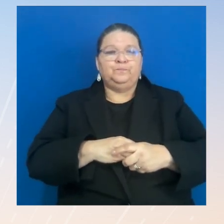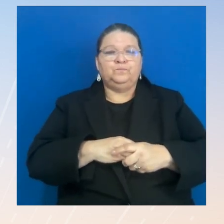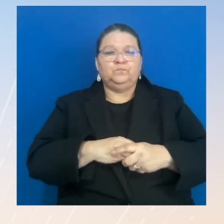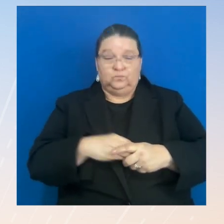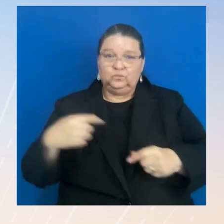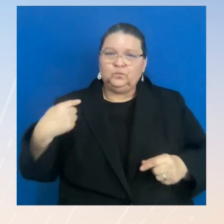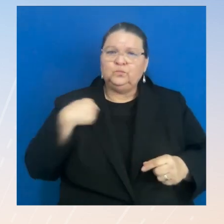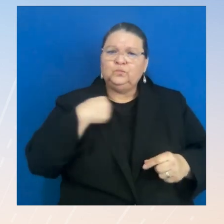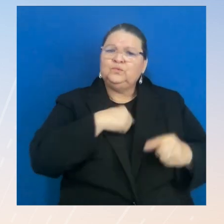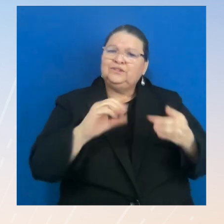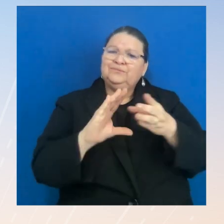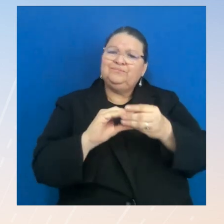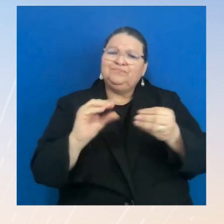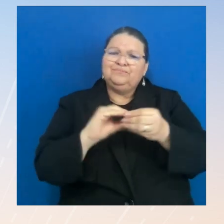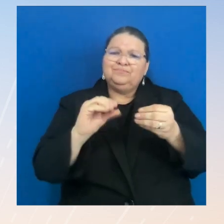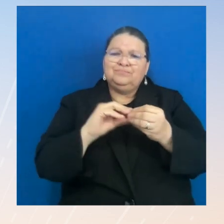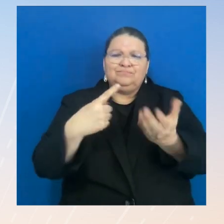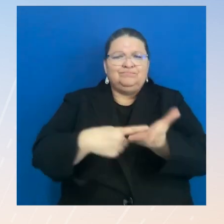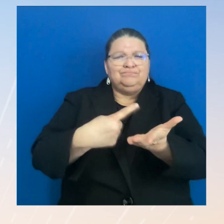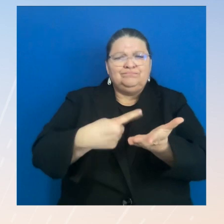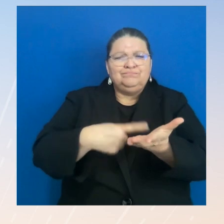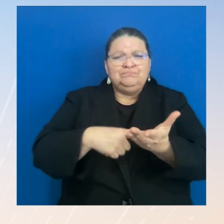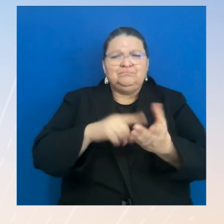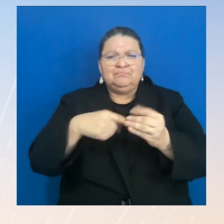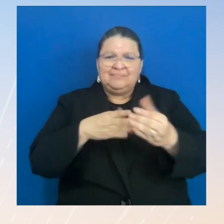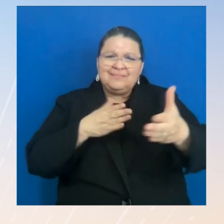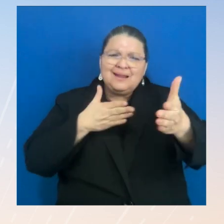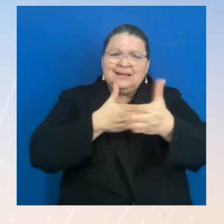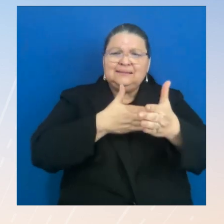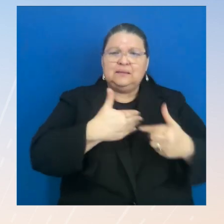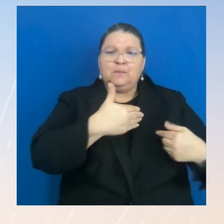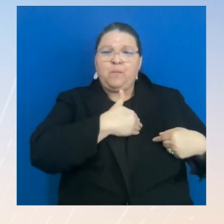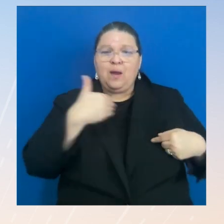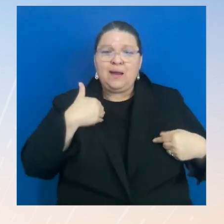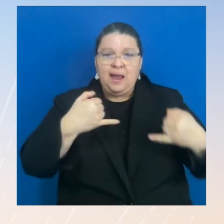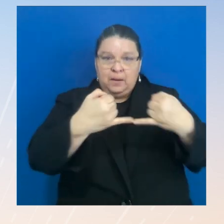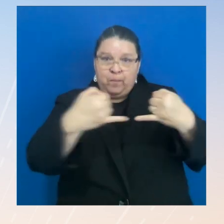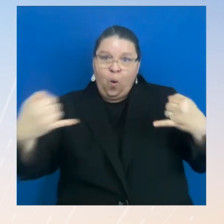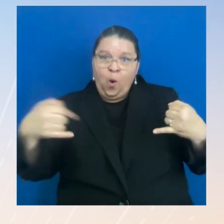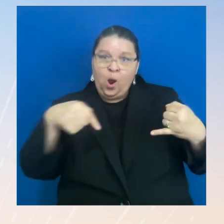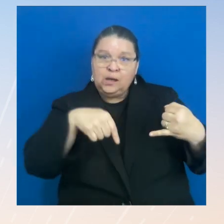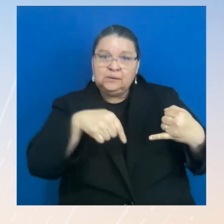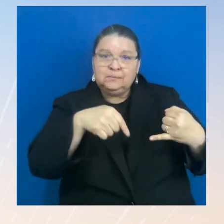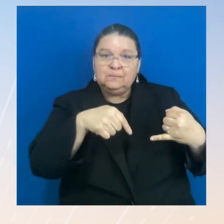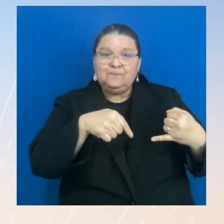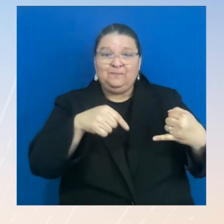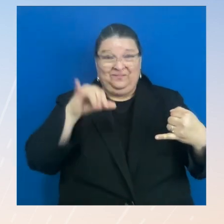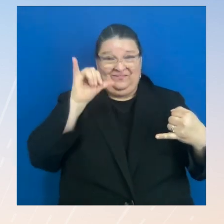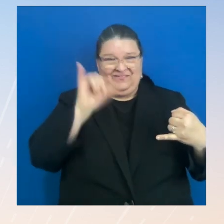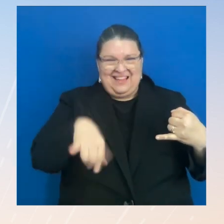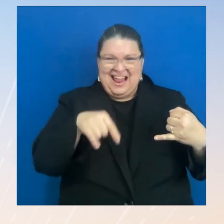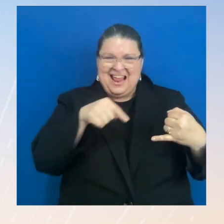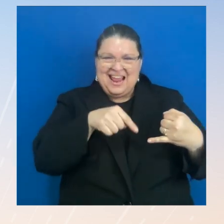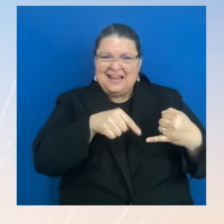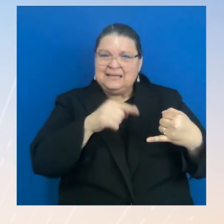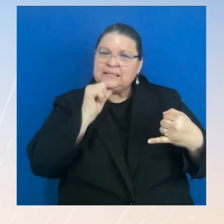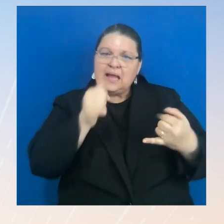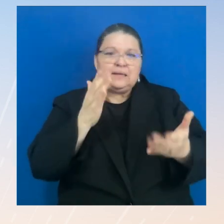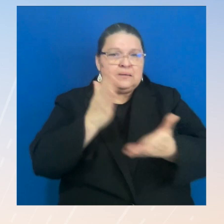That would not have been stopped by airplanes; that type of attack is stopped by exactly the type of assistance we've provided. The Press: Okay.